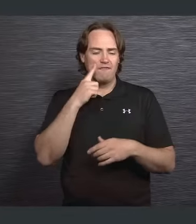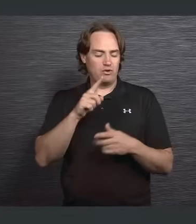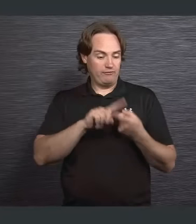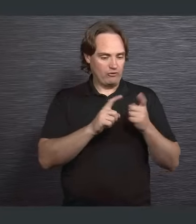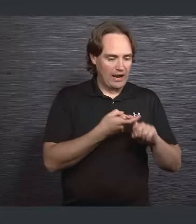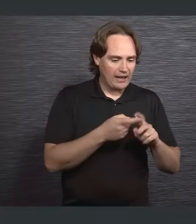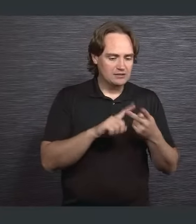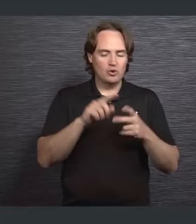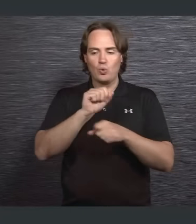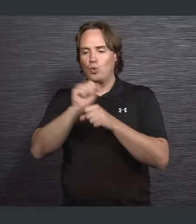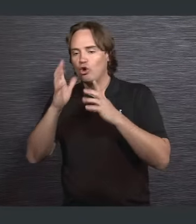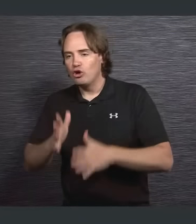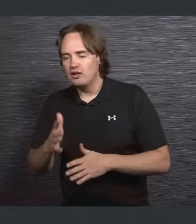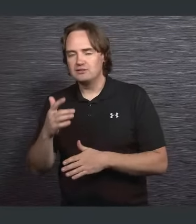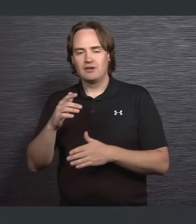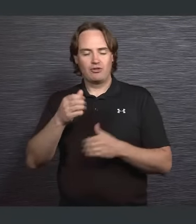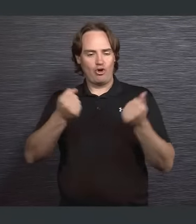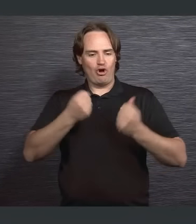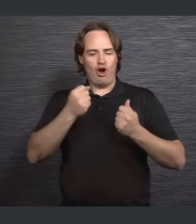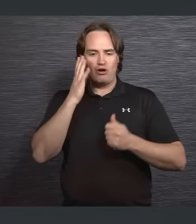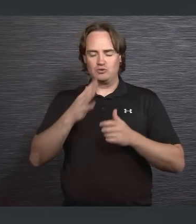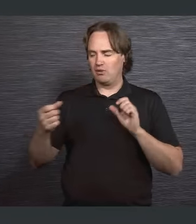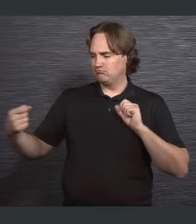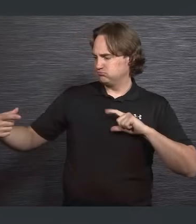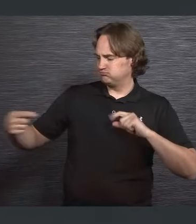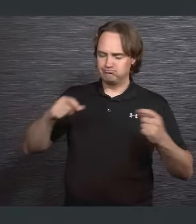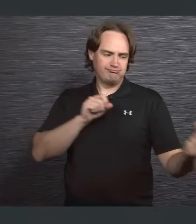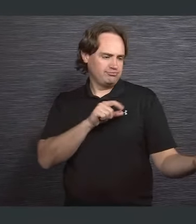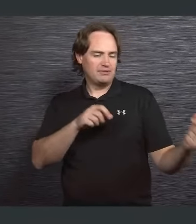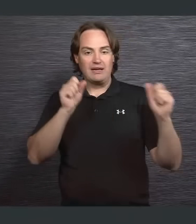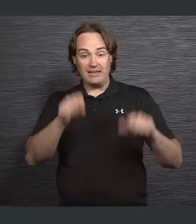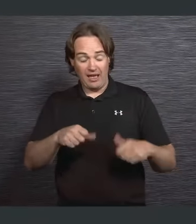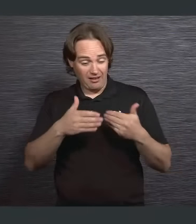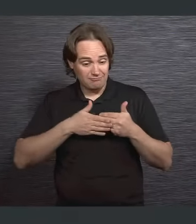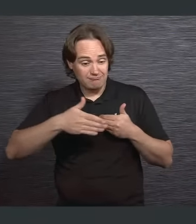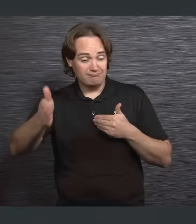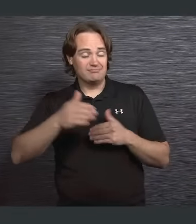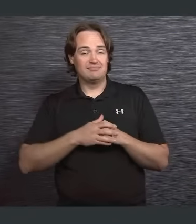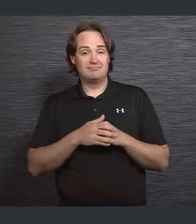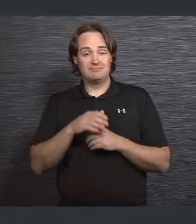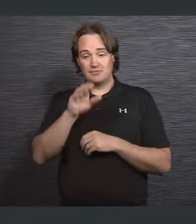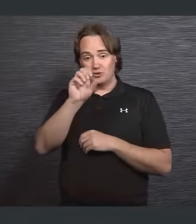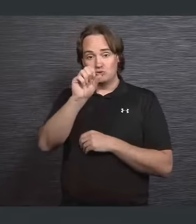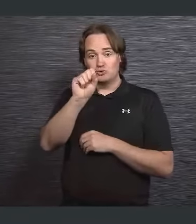It will become a continuum of our digital lives. Given Sony's experience and expertise